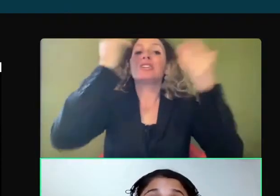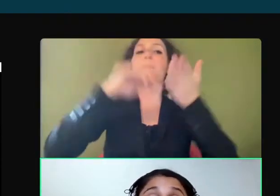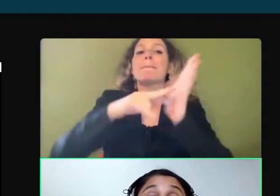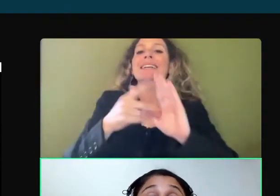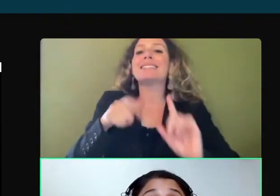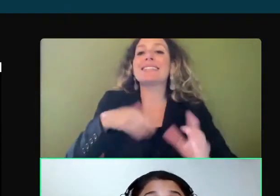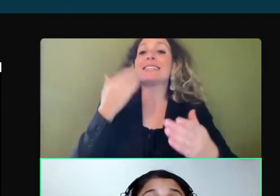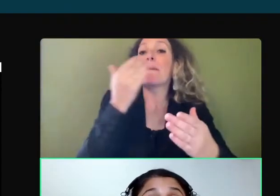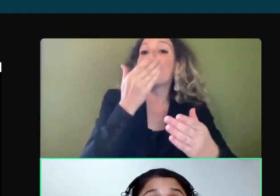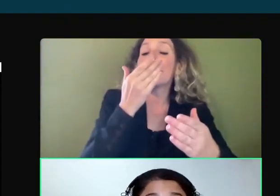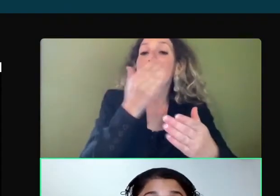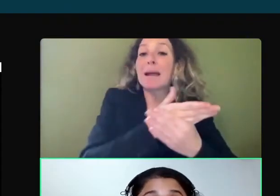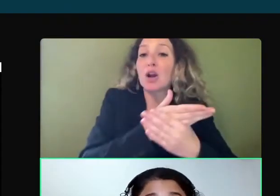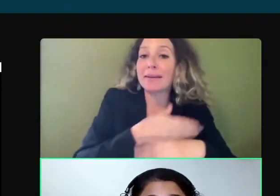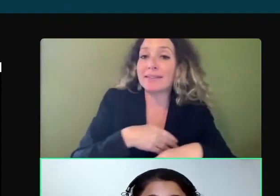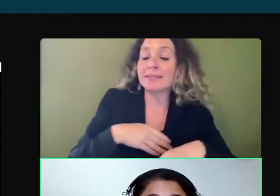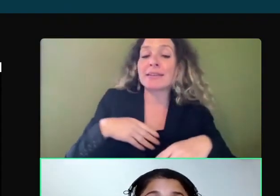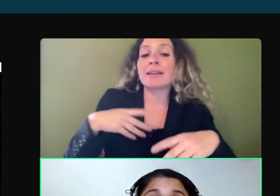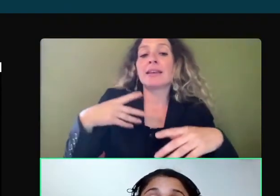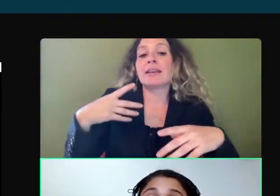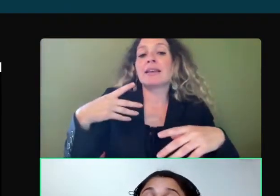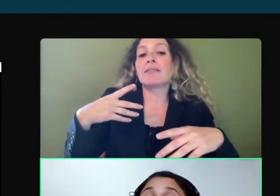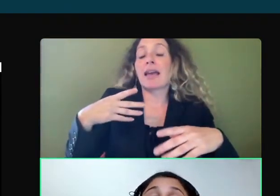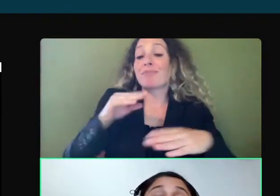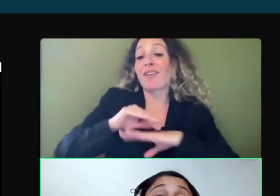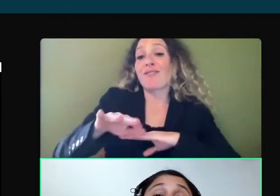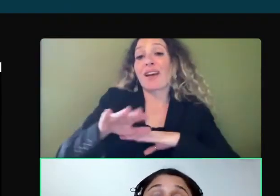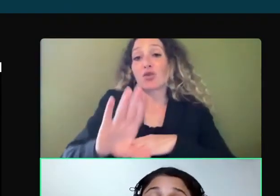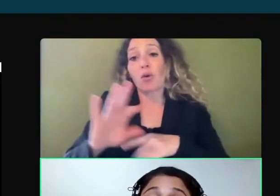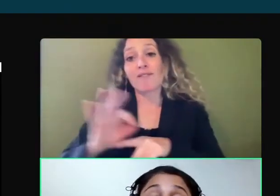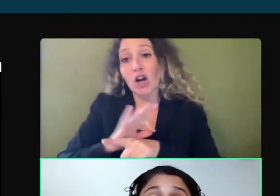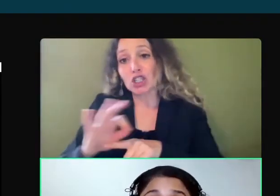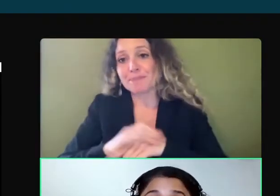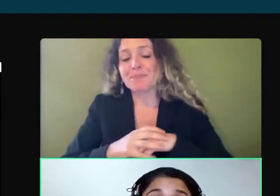to the degree that they affect functioning. It can have lots of different causes. There's